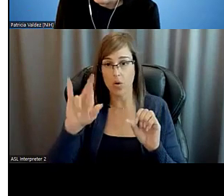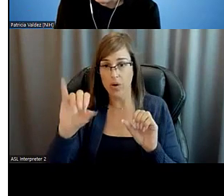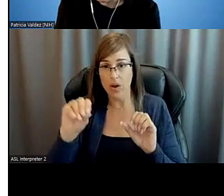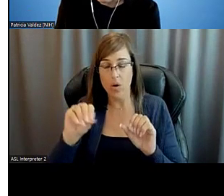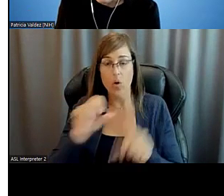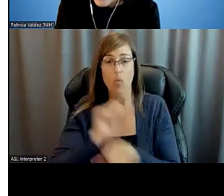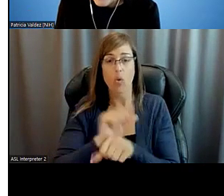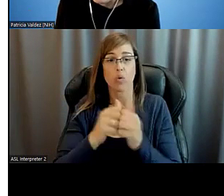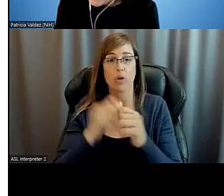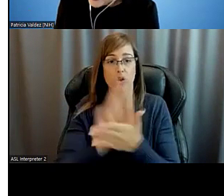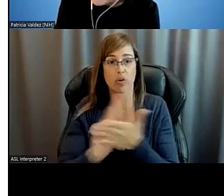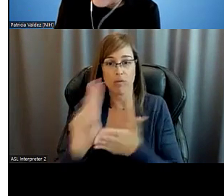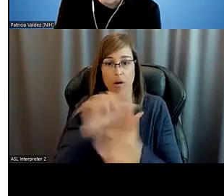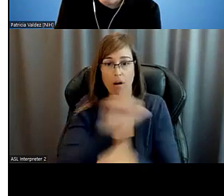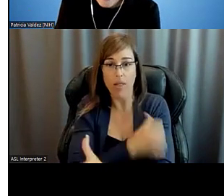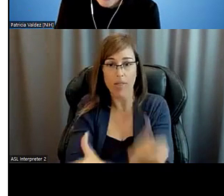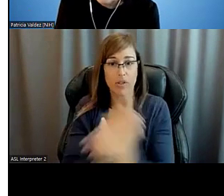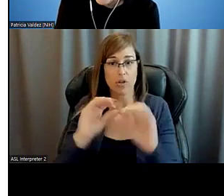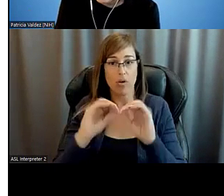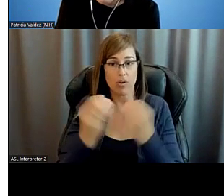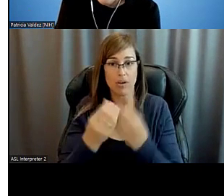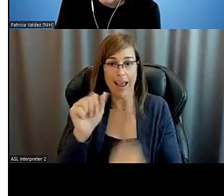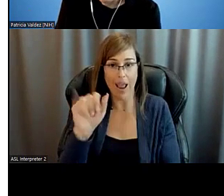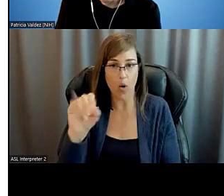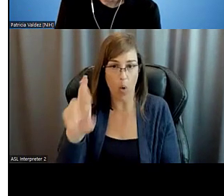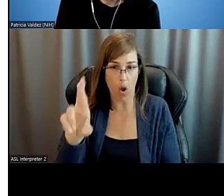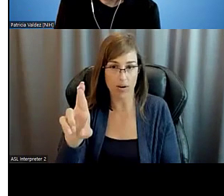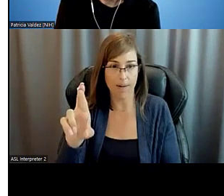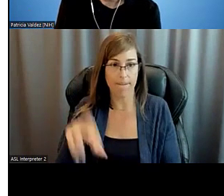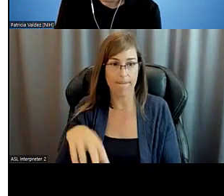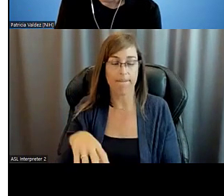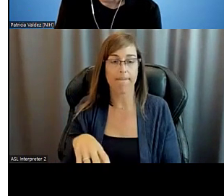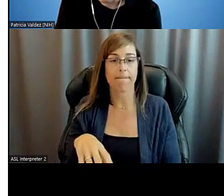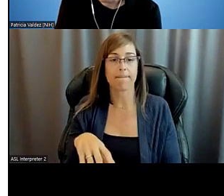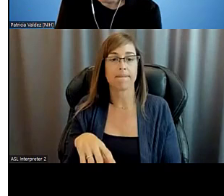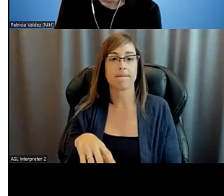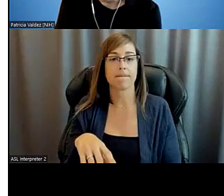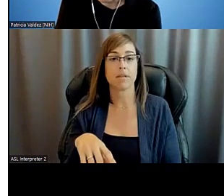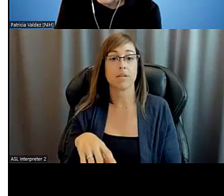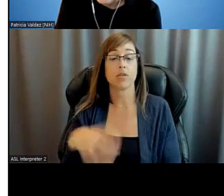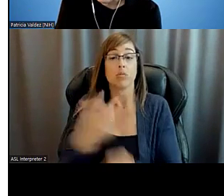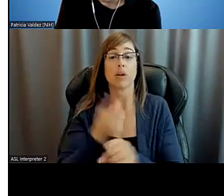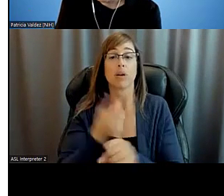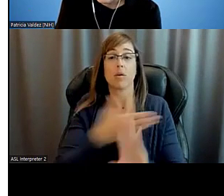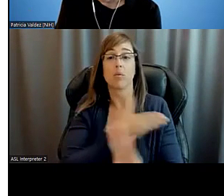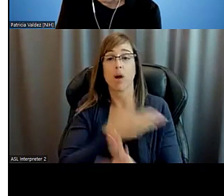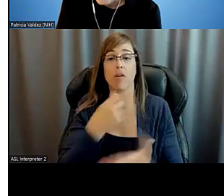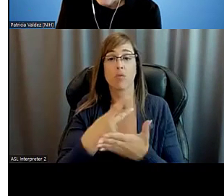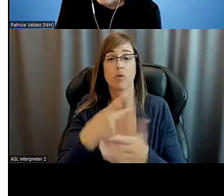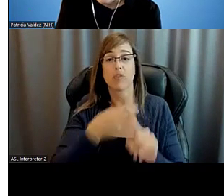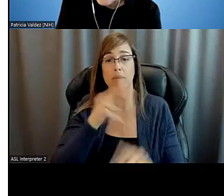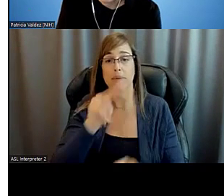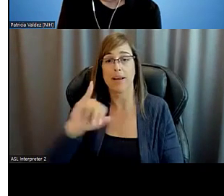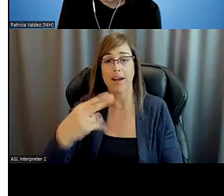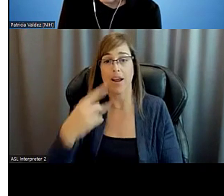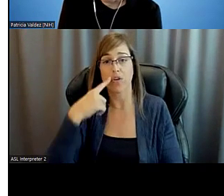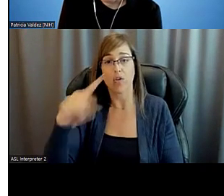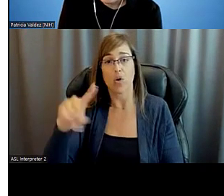Authorized Organizational Representative, AOR, to obtain prior approval from NIH for a change in PI on the active award.